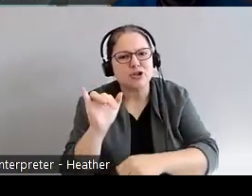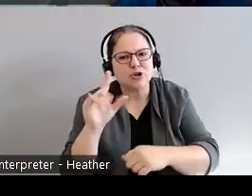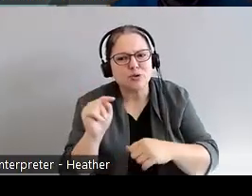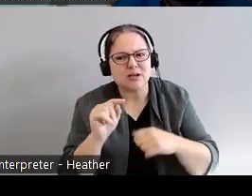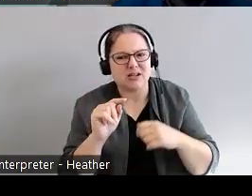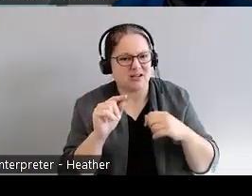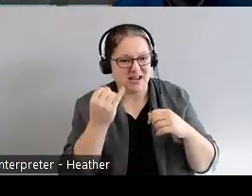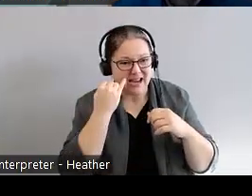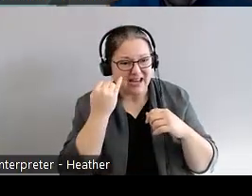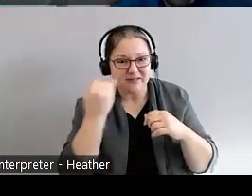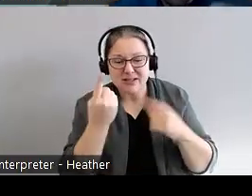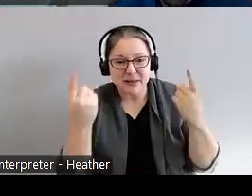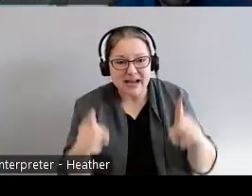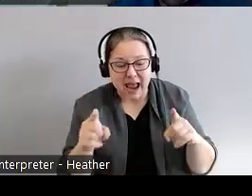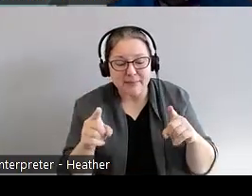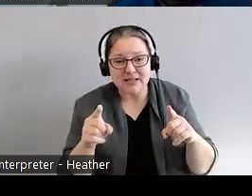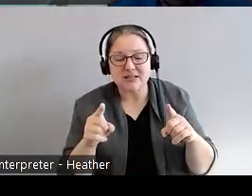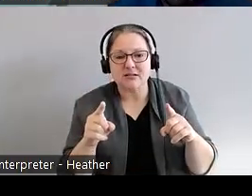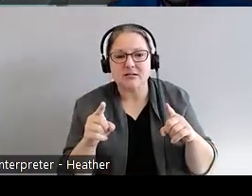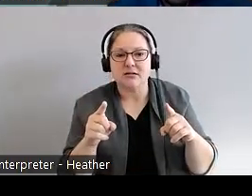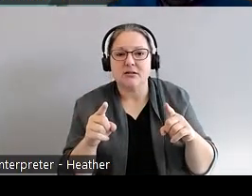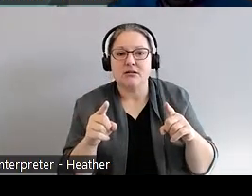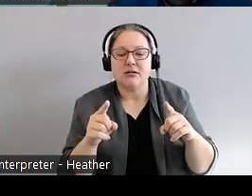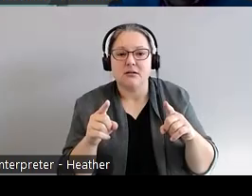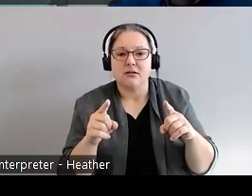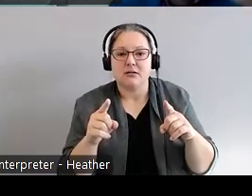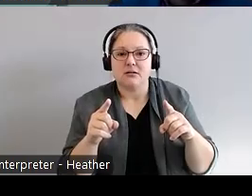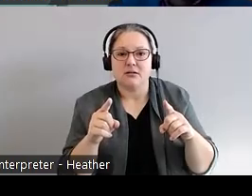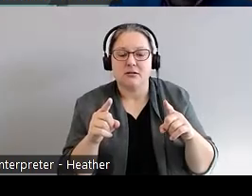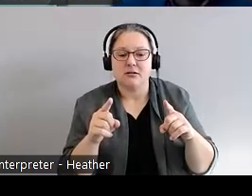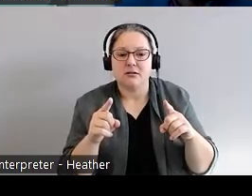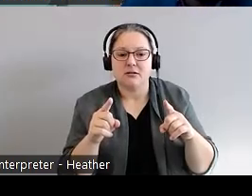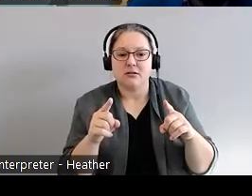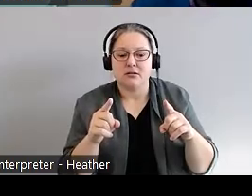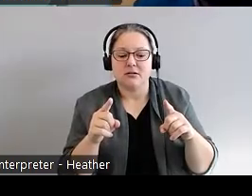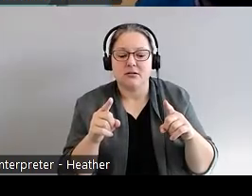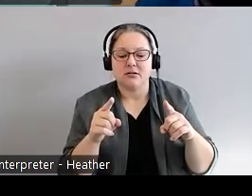incident on the unit uh they they present like a particularly profound incident we might invite